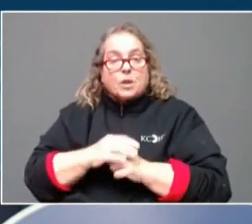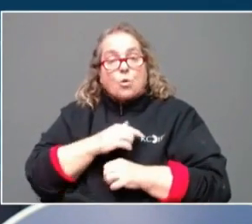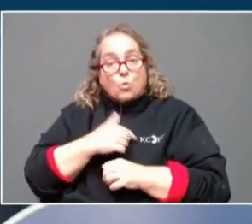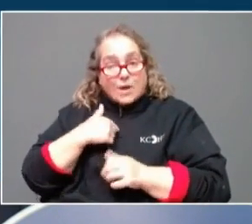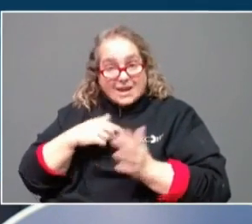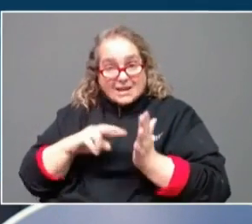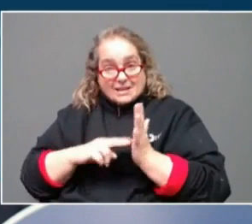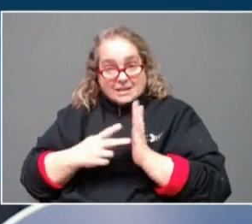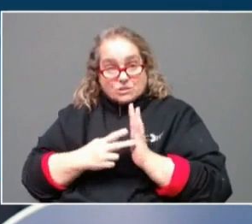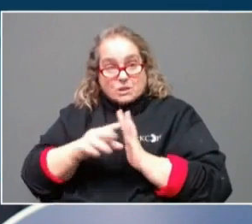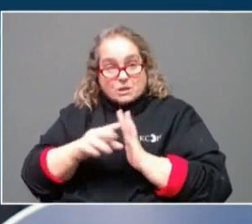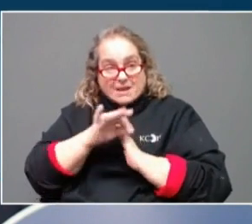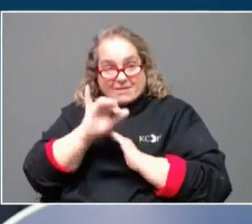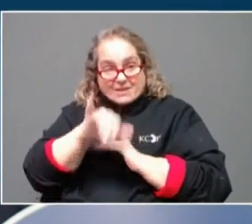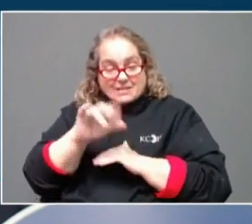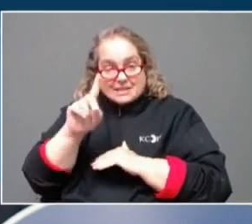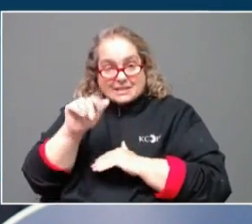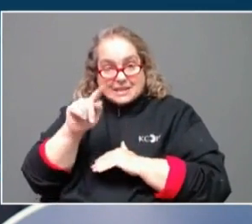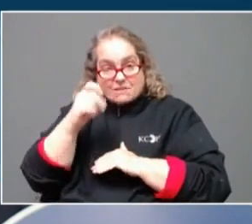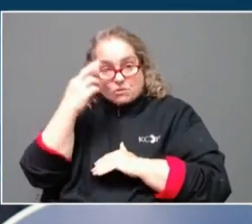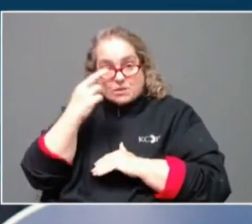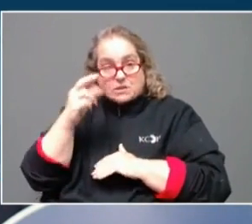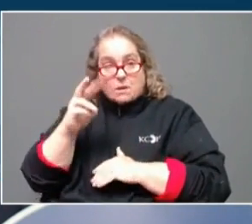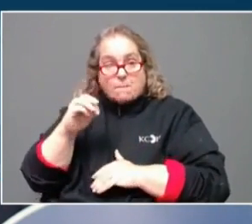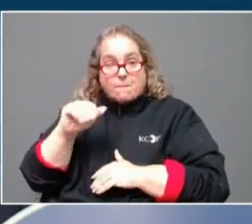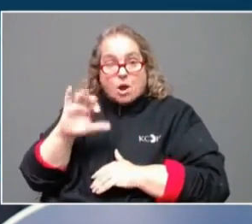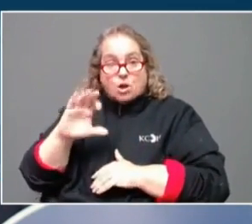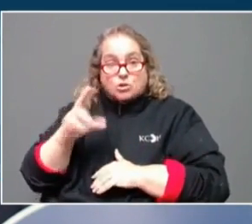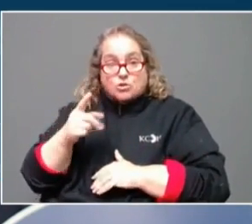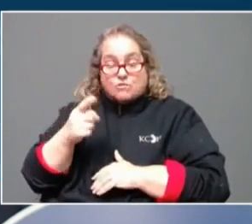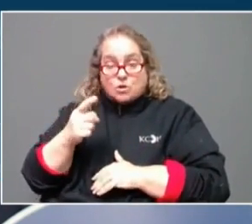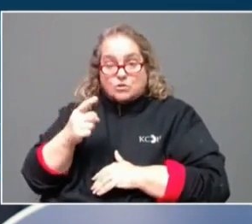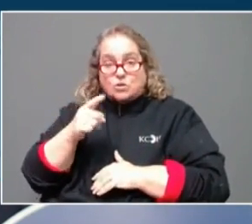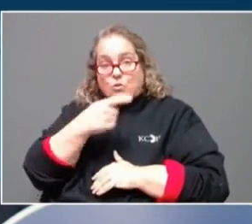dates for a reason. March one is when the data on this slide starts. This is